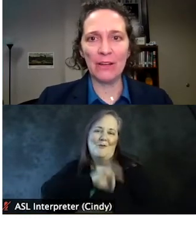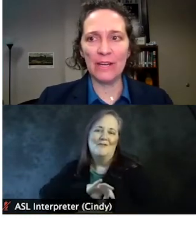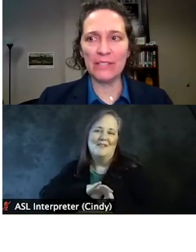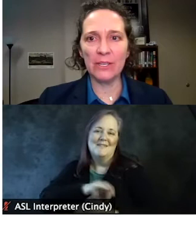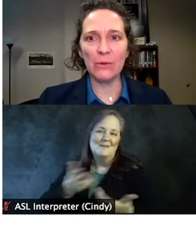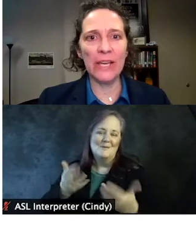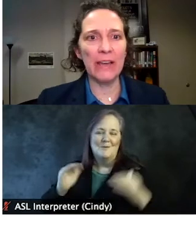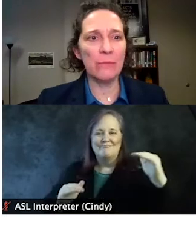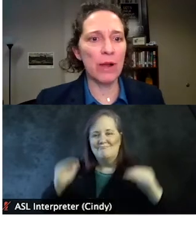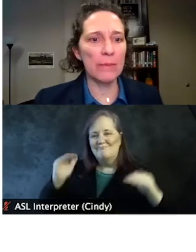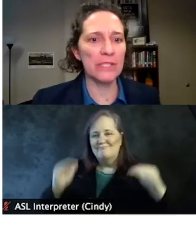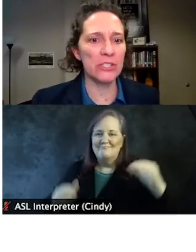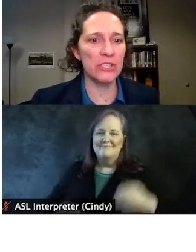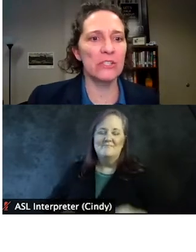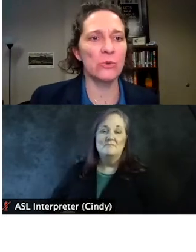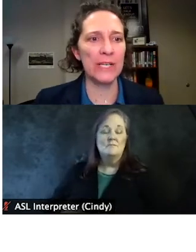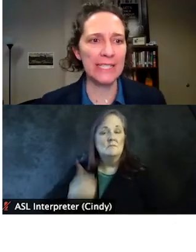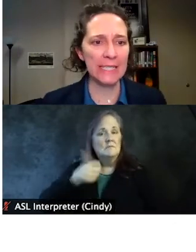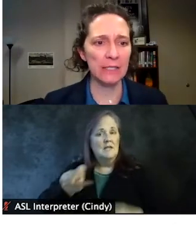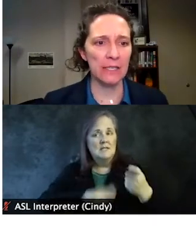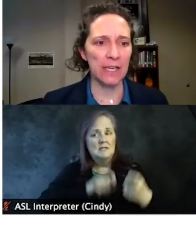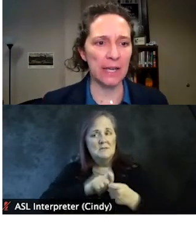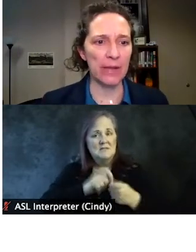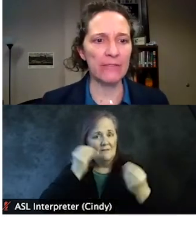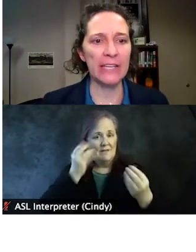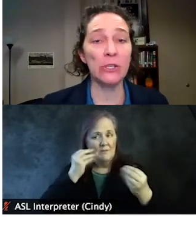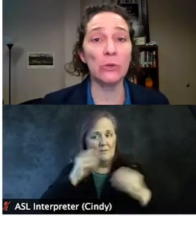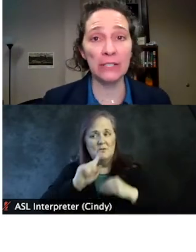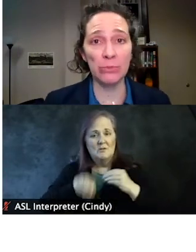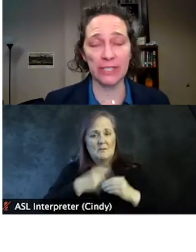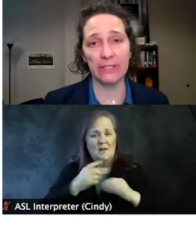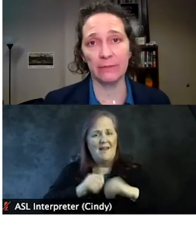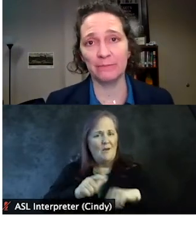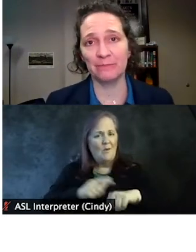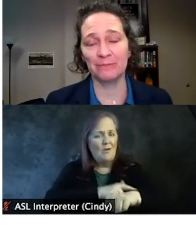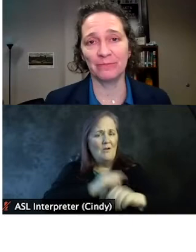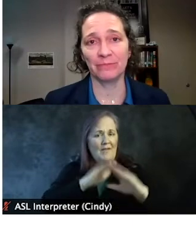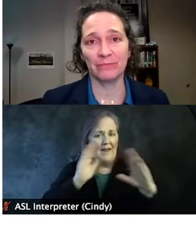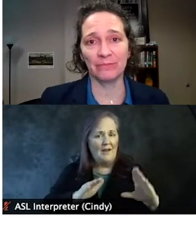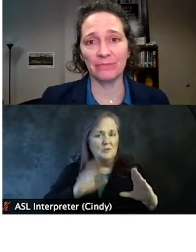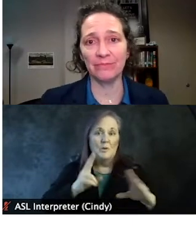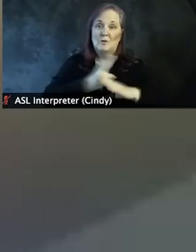All right, so we have Proposition 20. And we have Caitlin O'Neil presenting. Good evening.